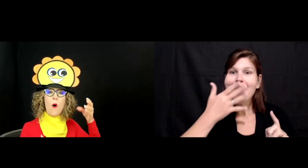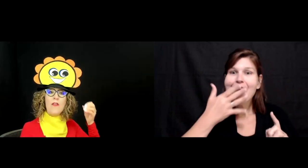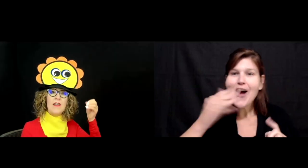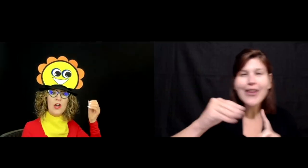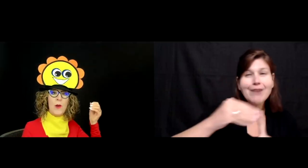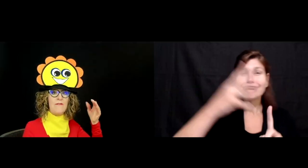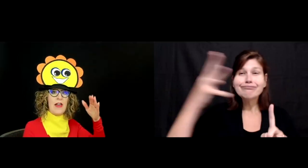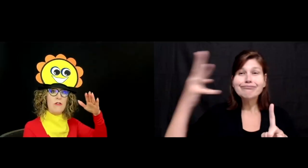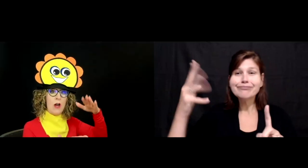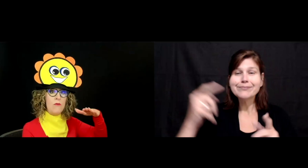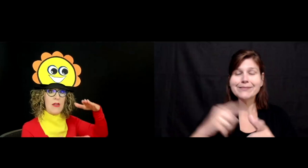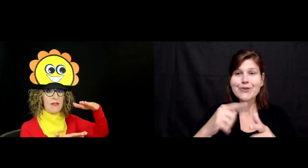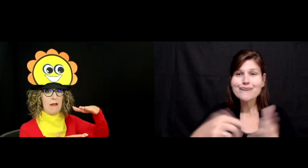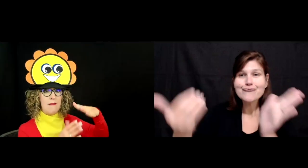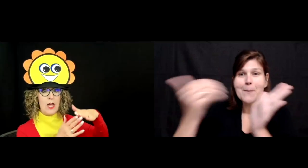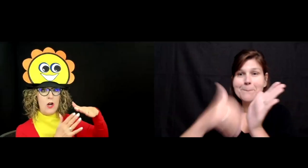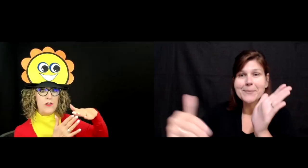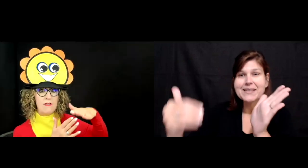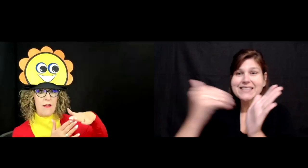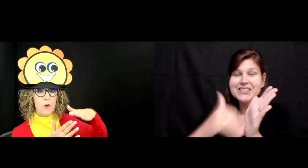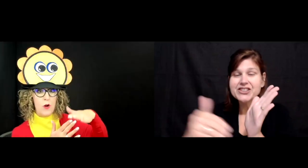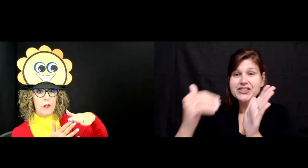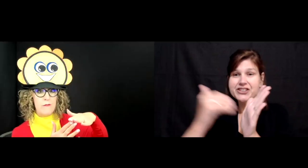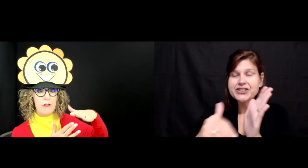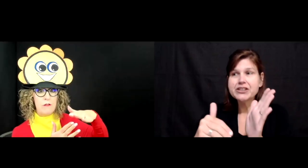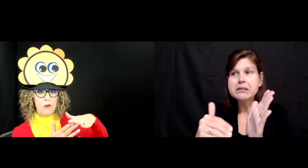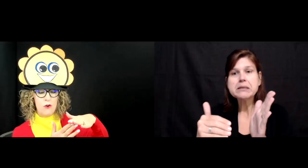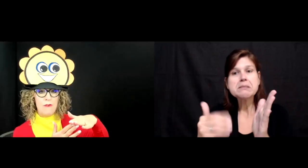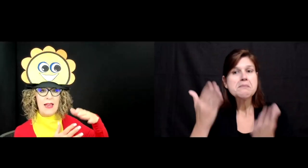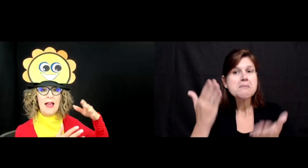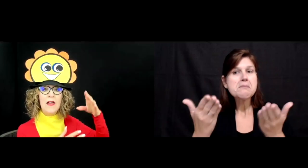What they're doing if they don't necessarily understand the words of the story,